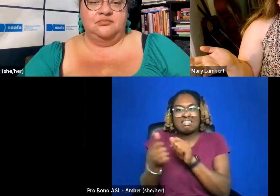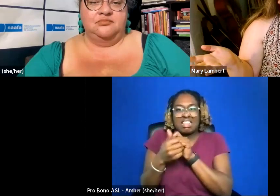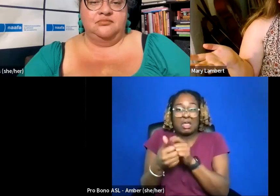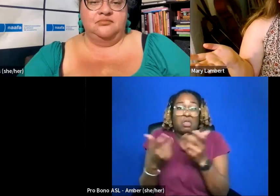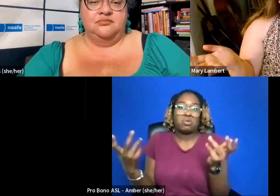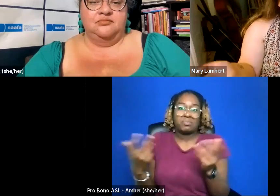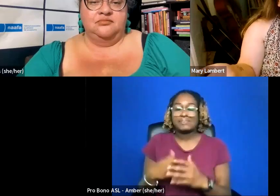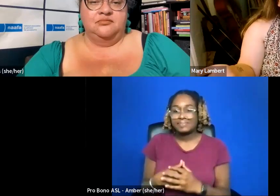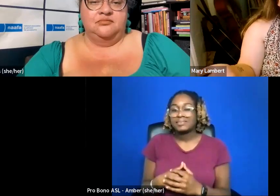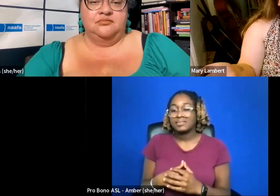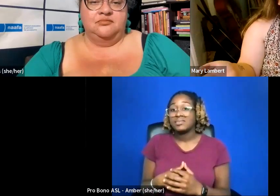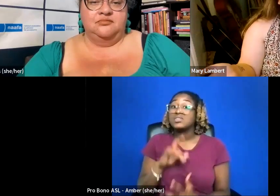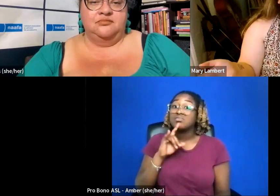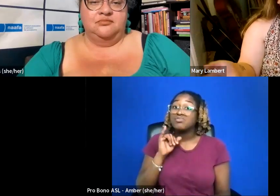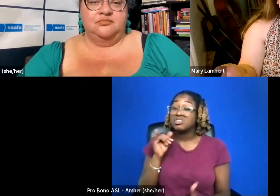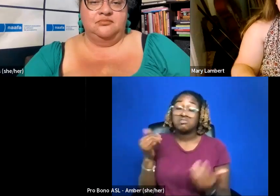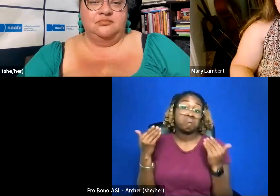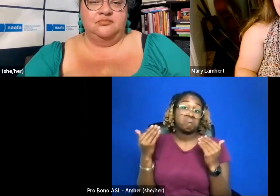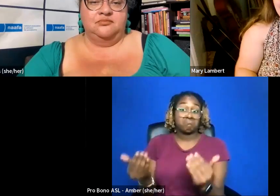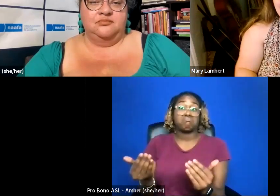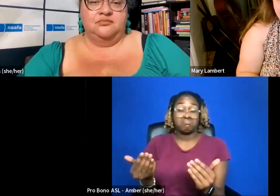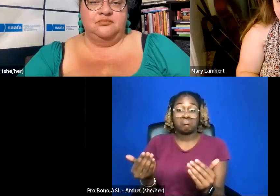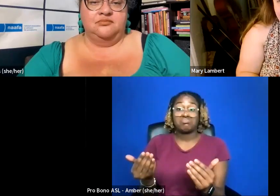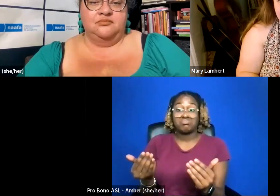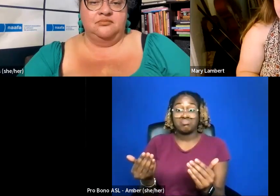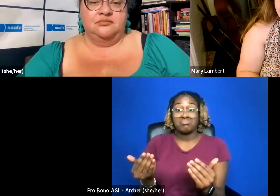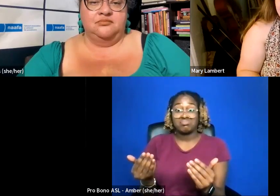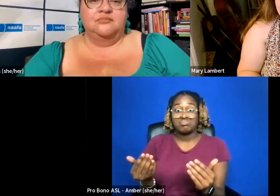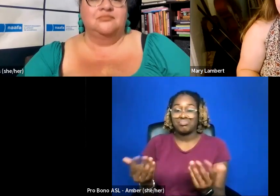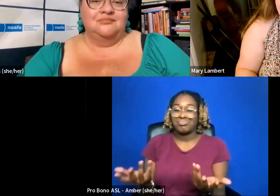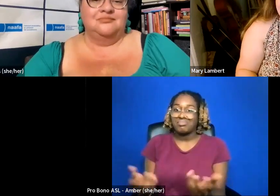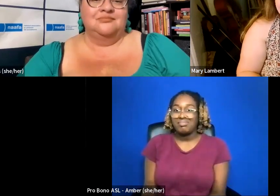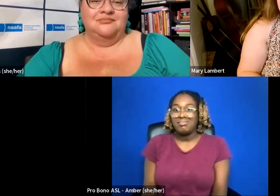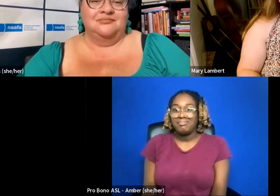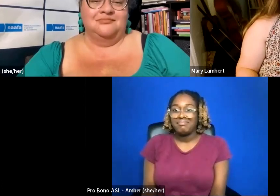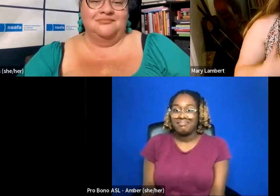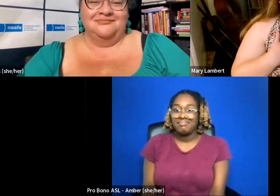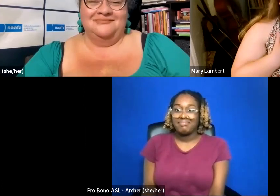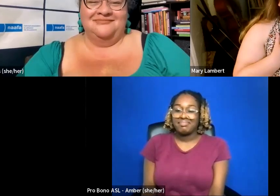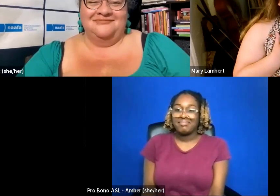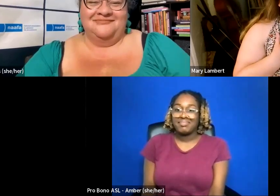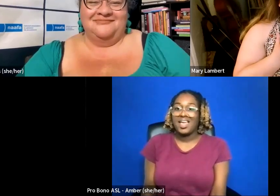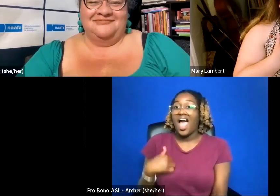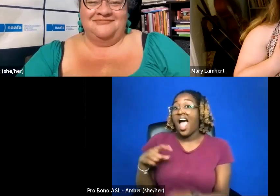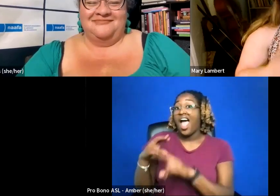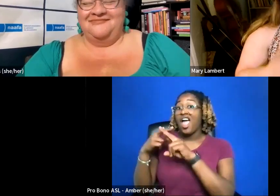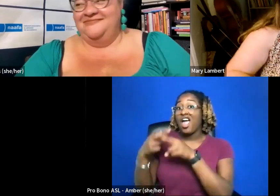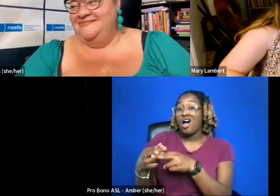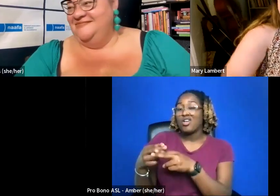And so they really let me and that's my marriage. So I'm like, I or I call her Miss Donna, but I feel like you can't.